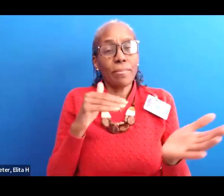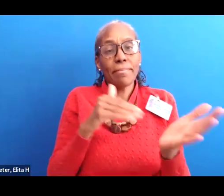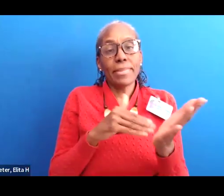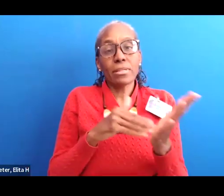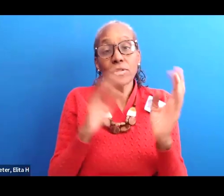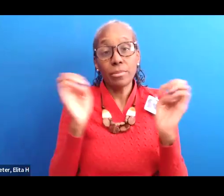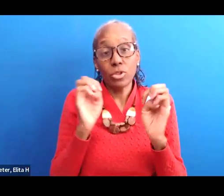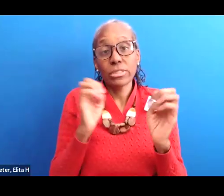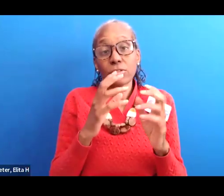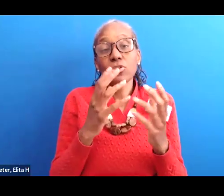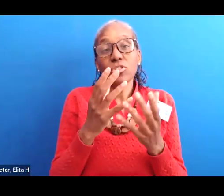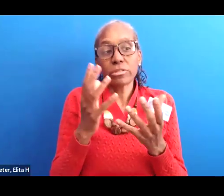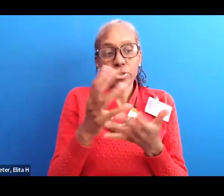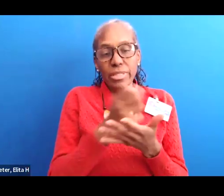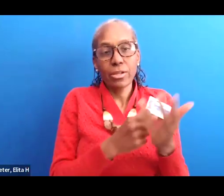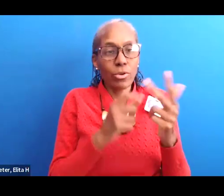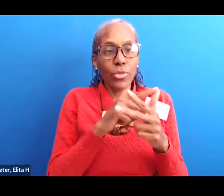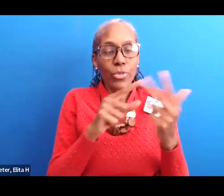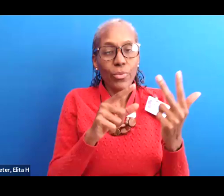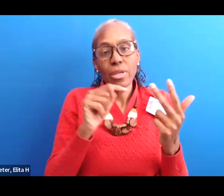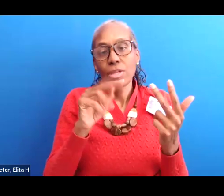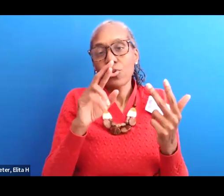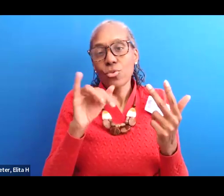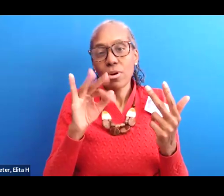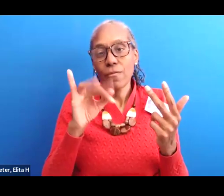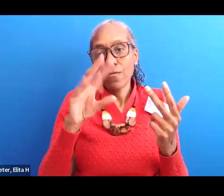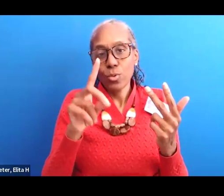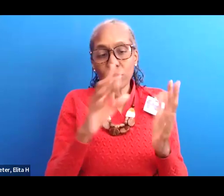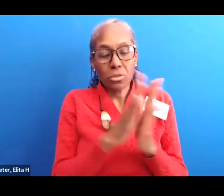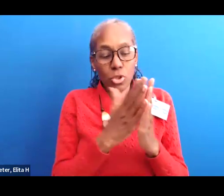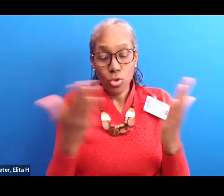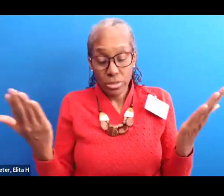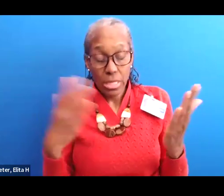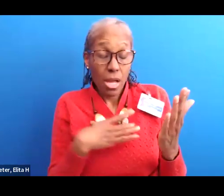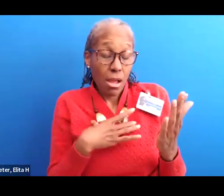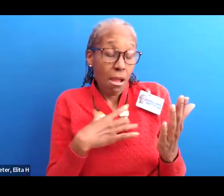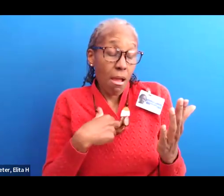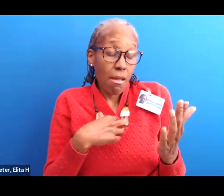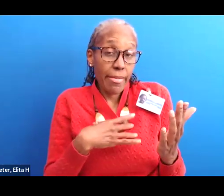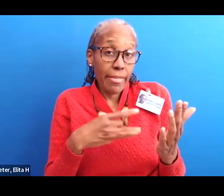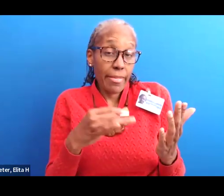Be sure and get those three trifold cards. I really like them because they're so handy.